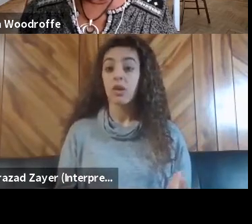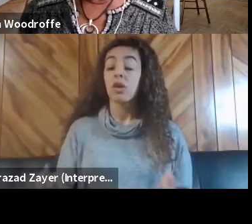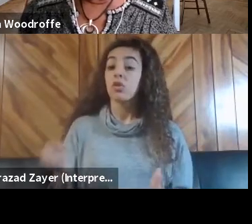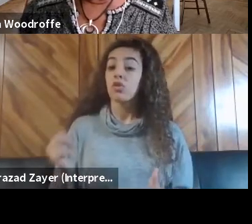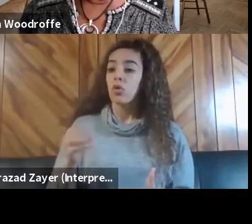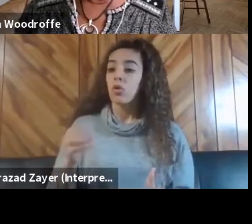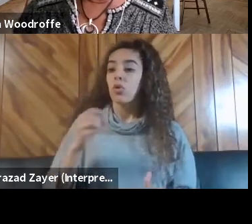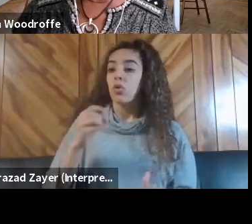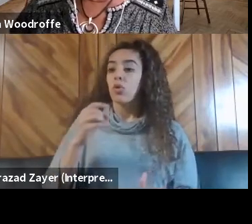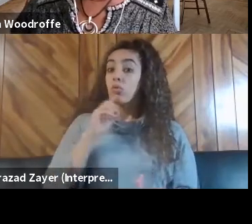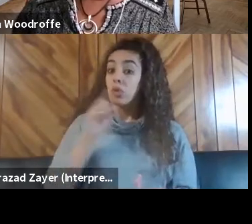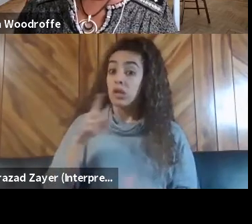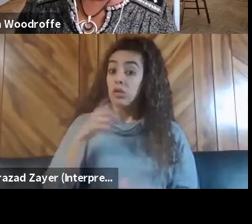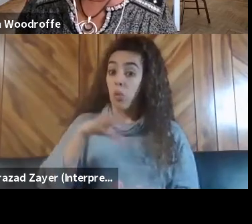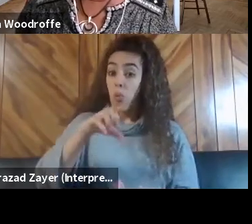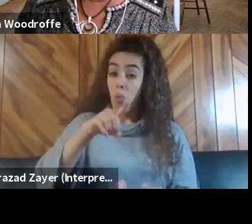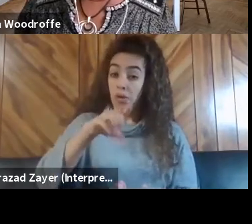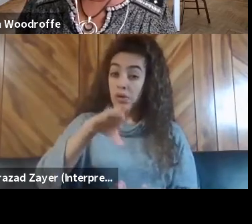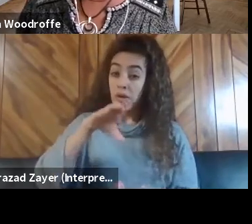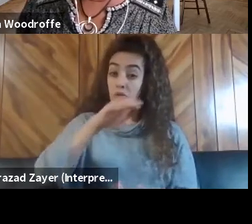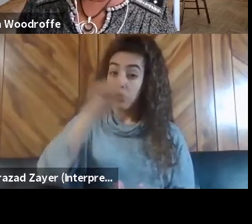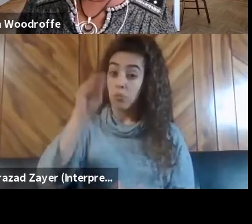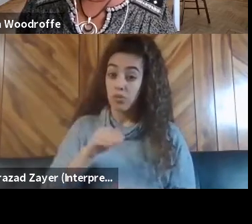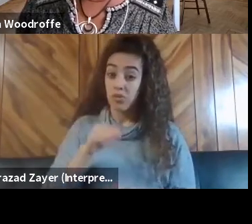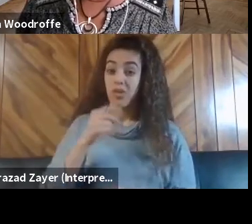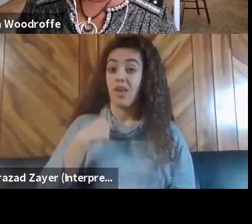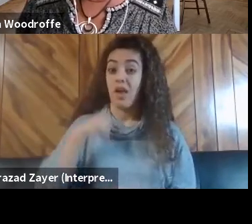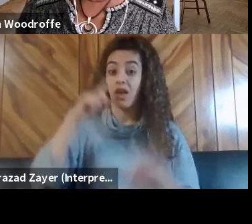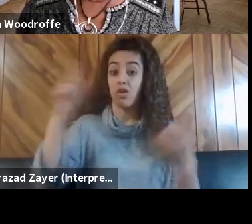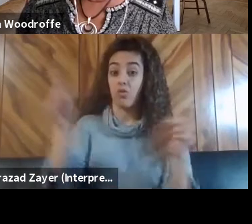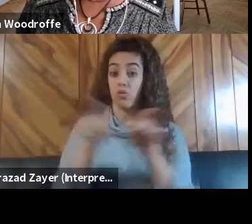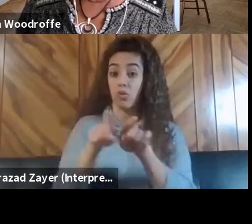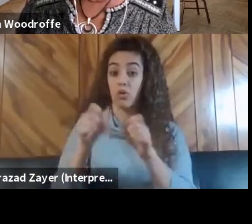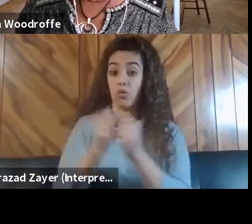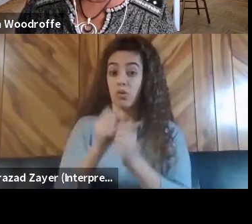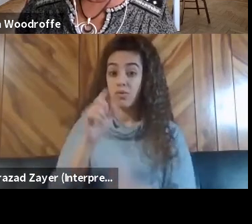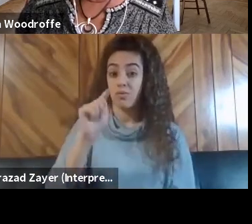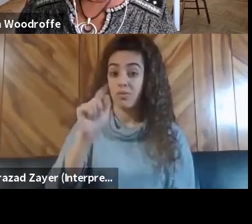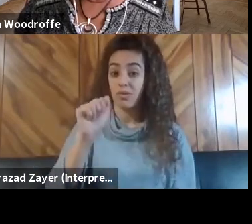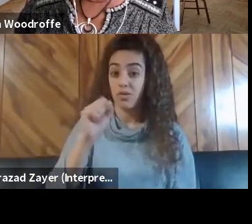Tasheka, you have to fight for your child, but there's also a